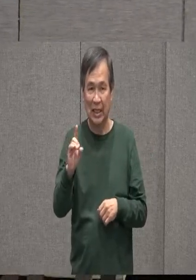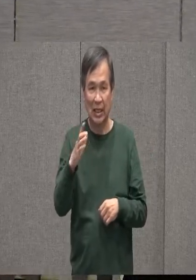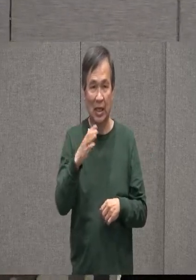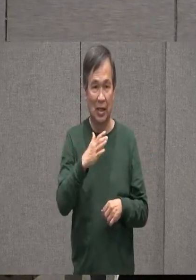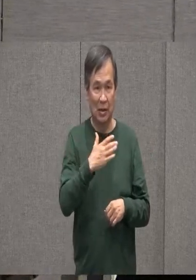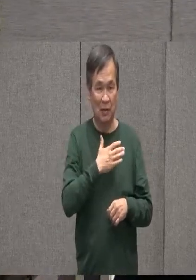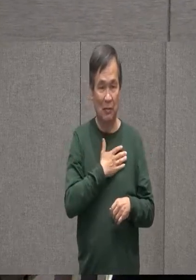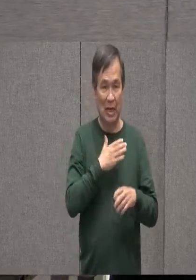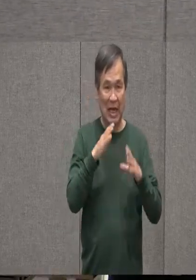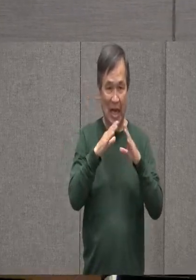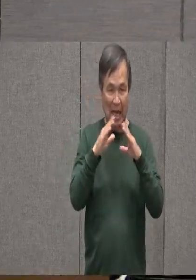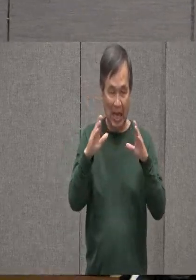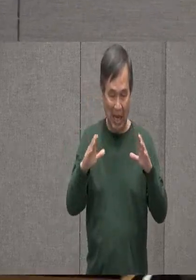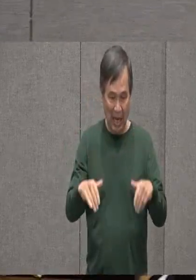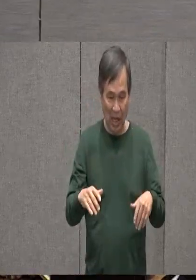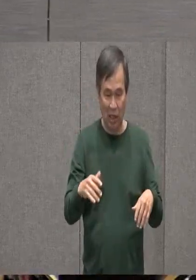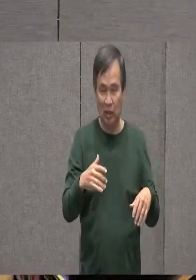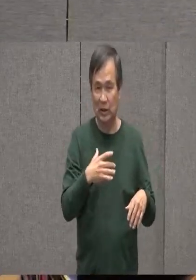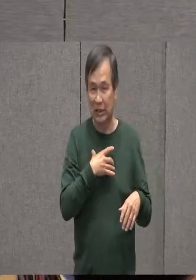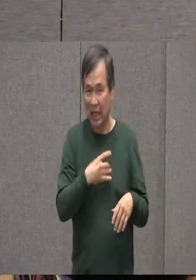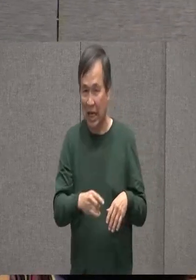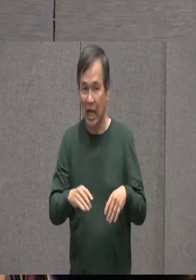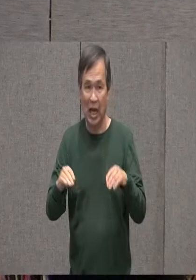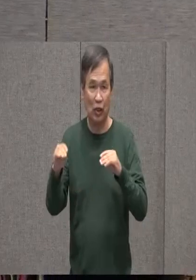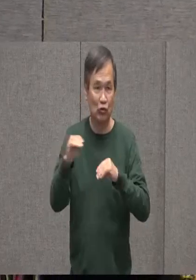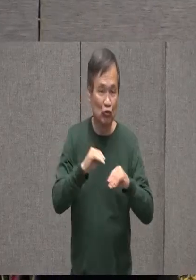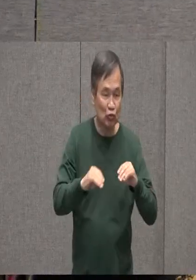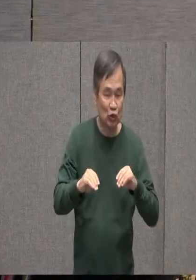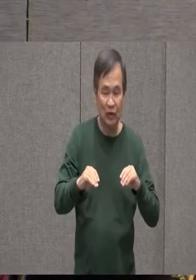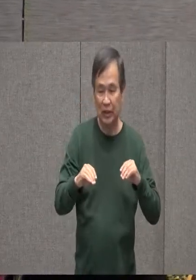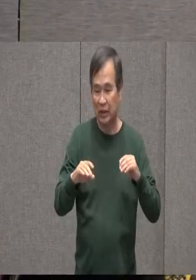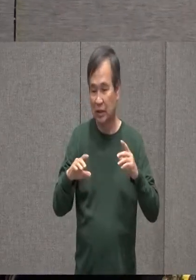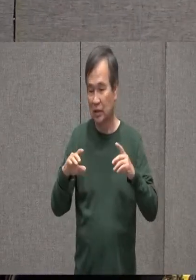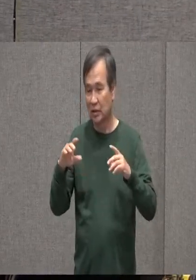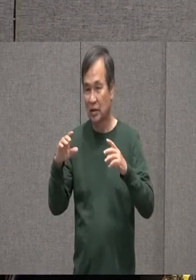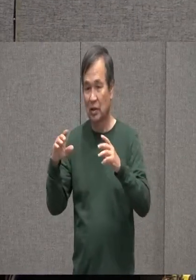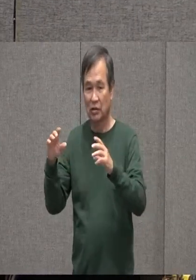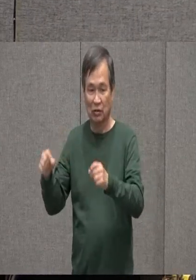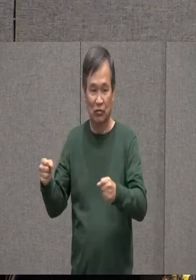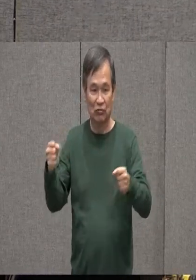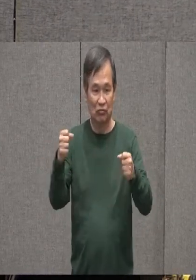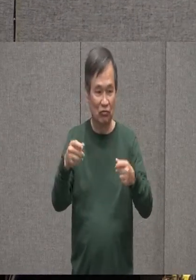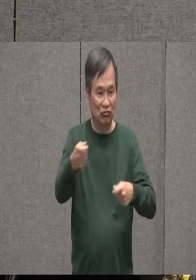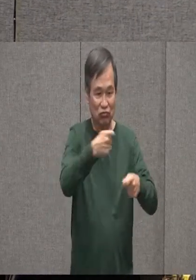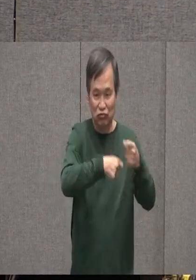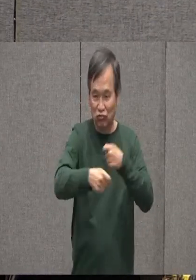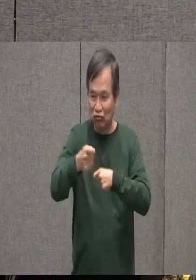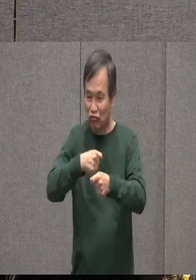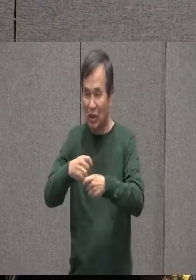That's one of my favorite things to do, and rearranging things and moving my toys from one place to the other, I don't know. I think it's super fun.